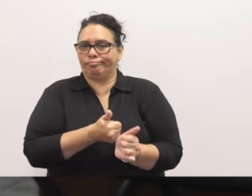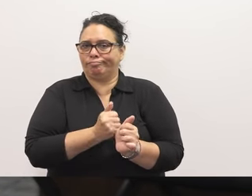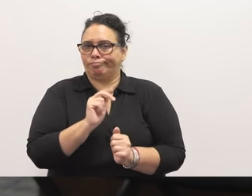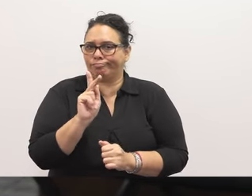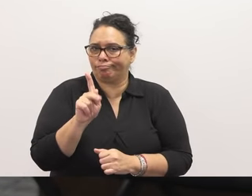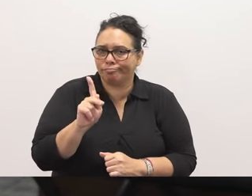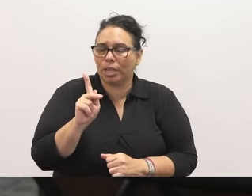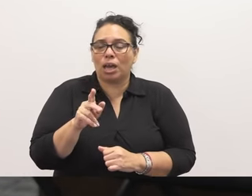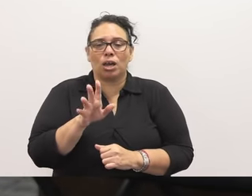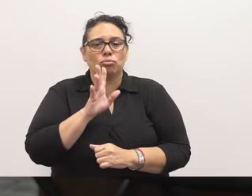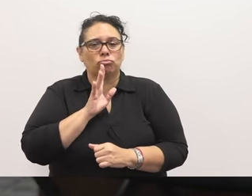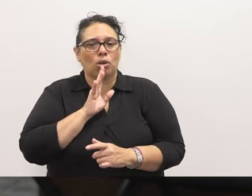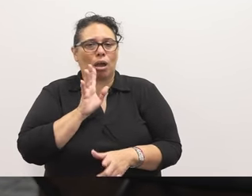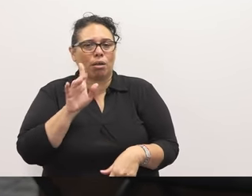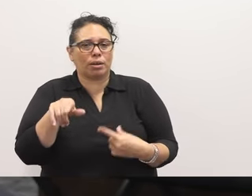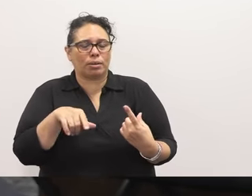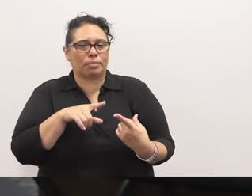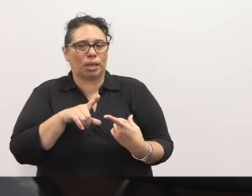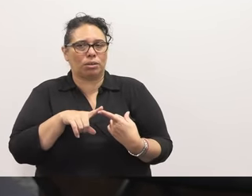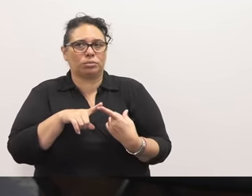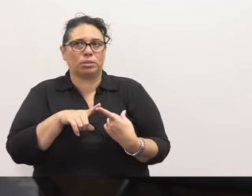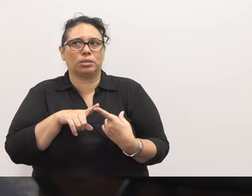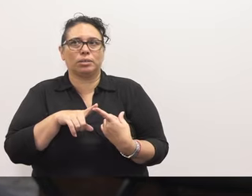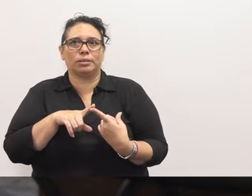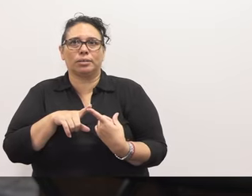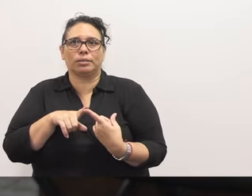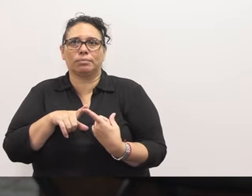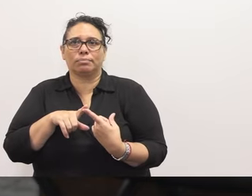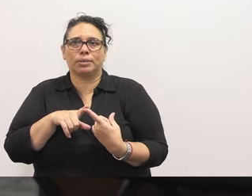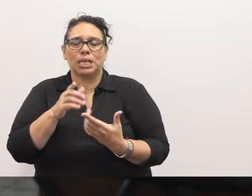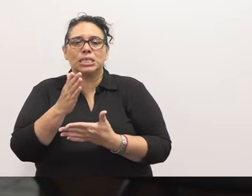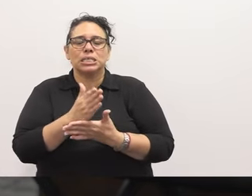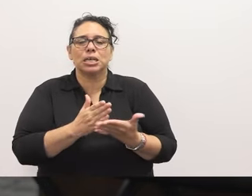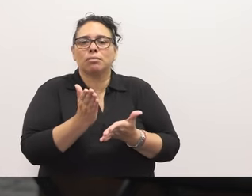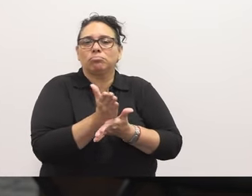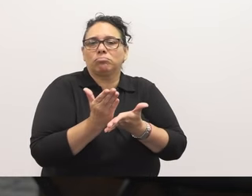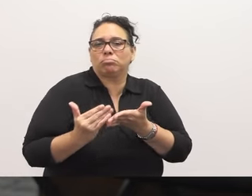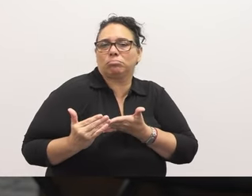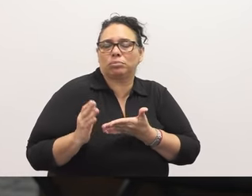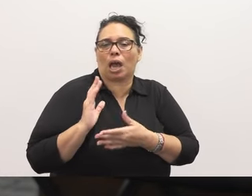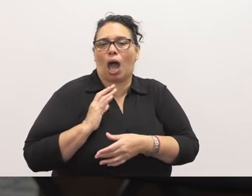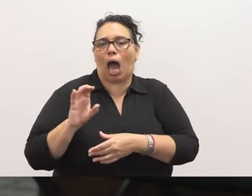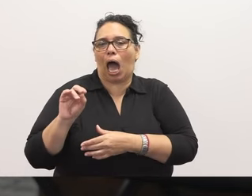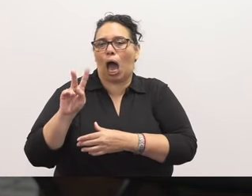when we're talking about some of the components of our outliers.